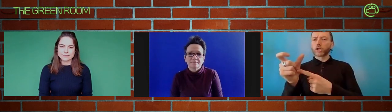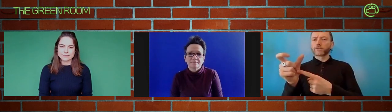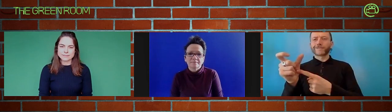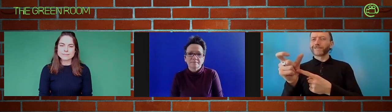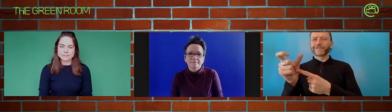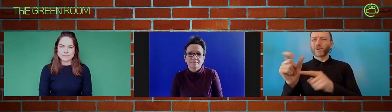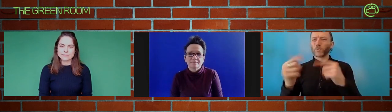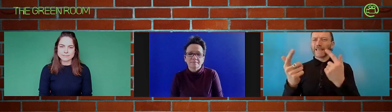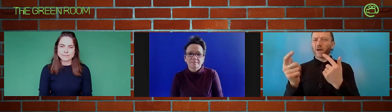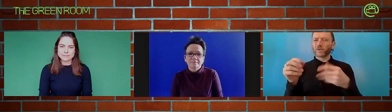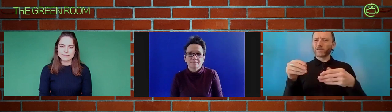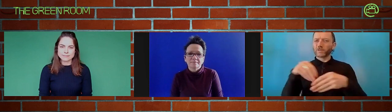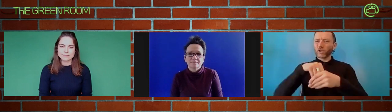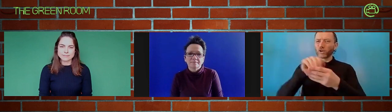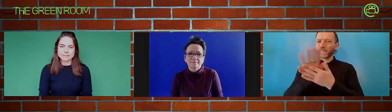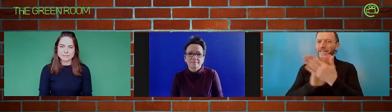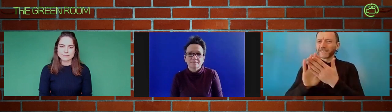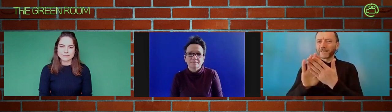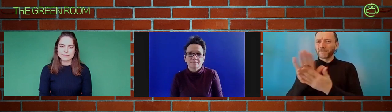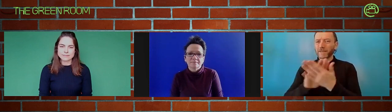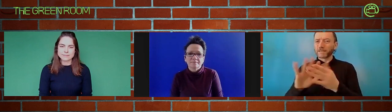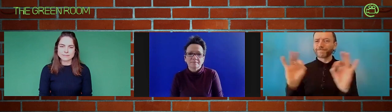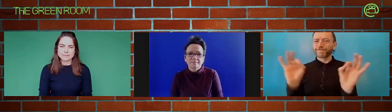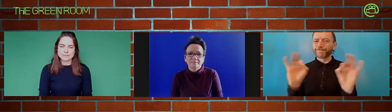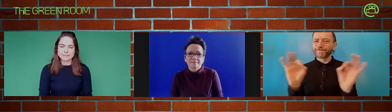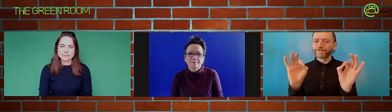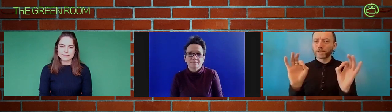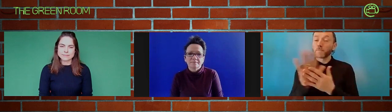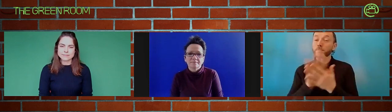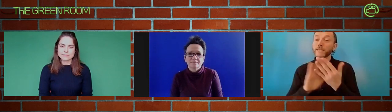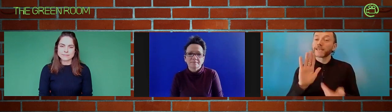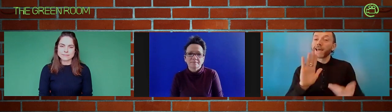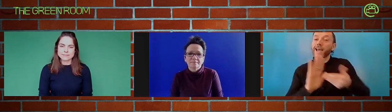there's a story behind it sort of thing. And then it was filmed by the wonderful